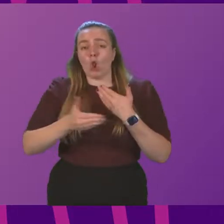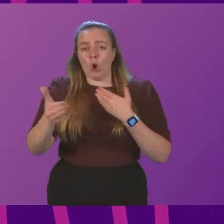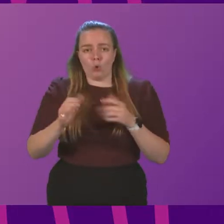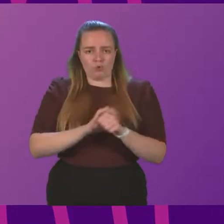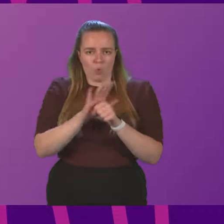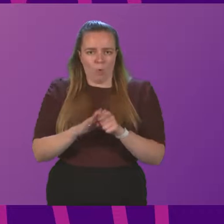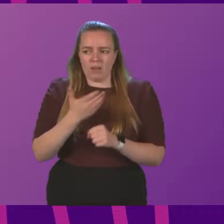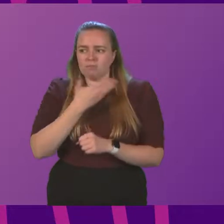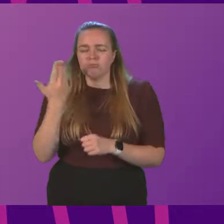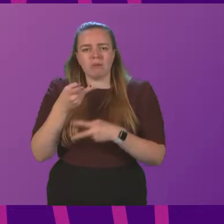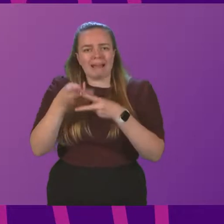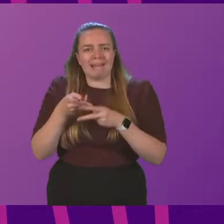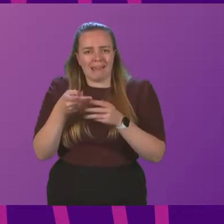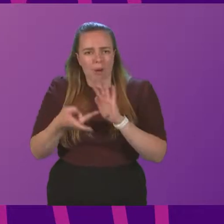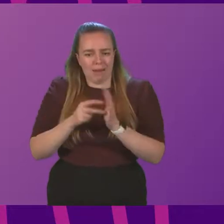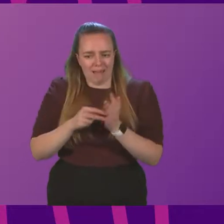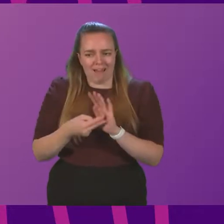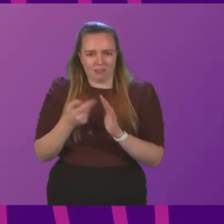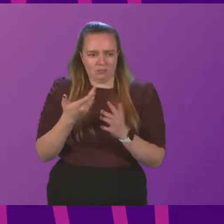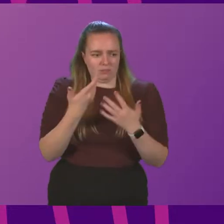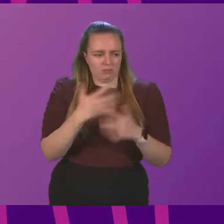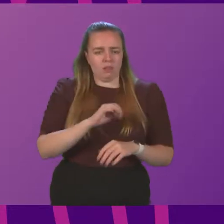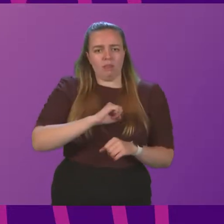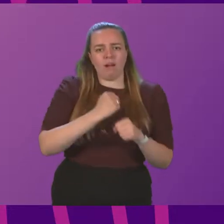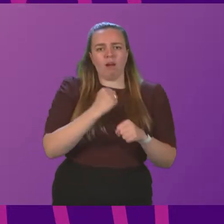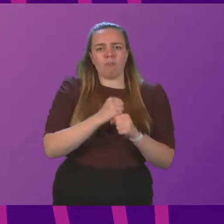for his recovery, as was promised in a Scottish Government paper that was published in September.